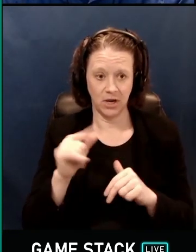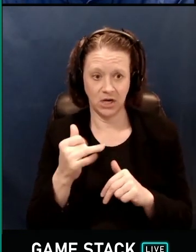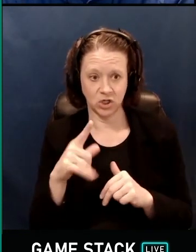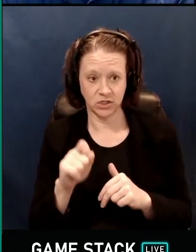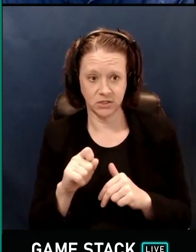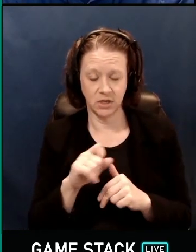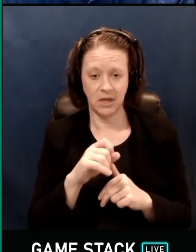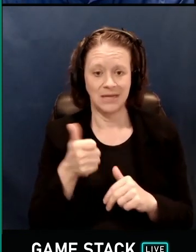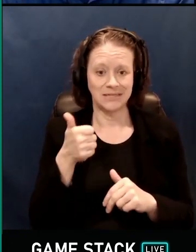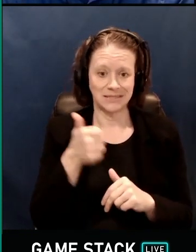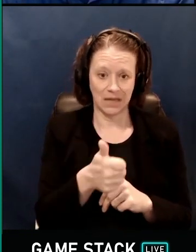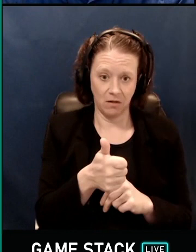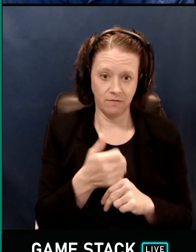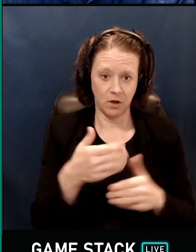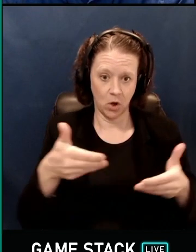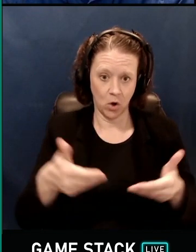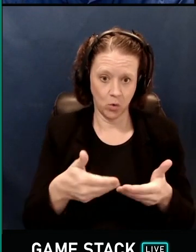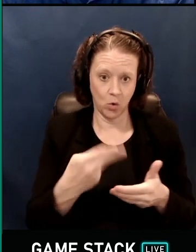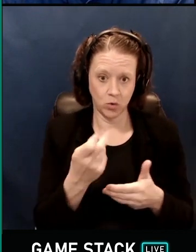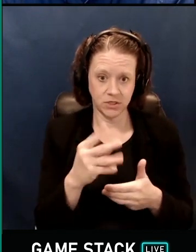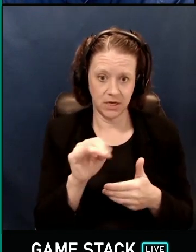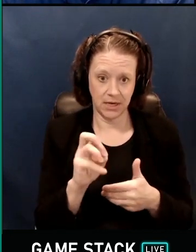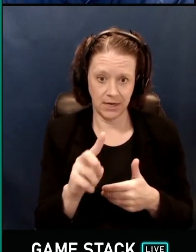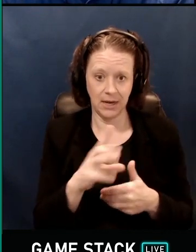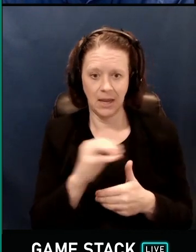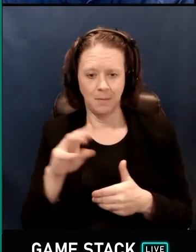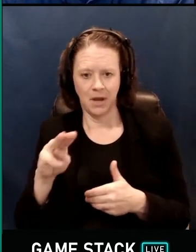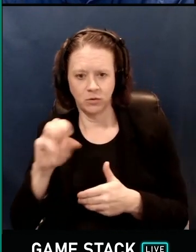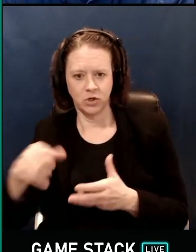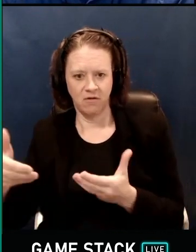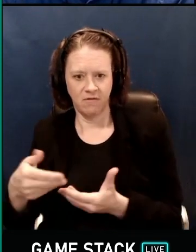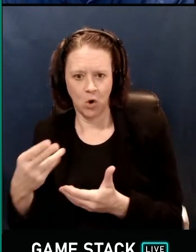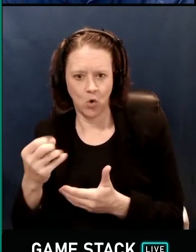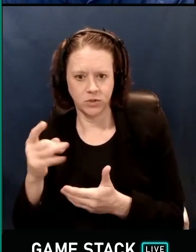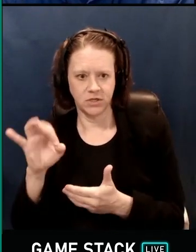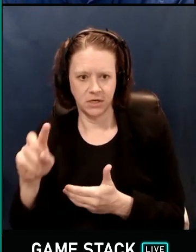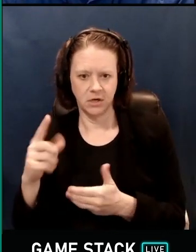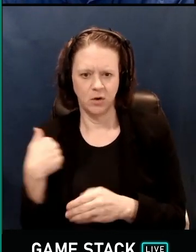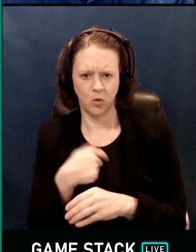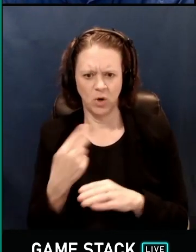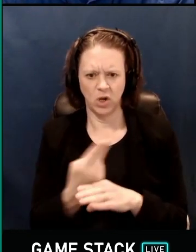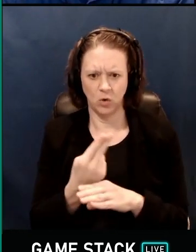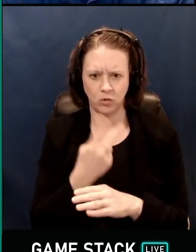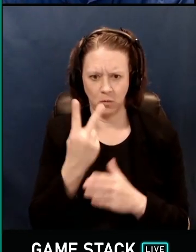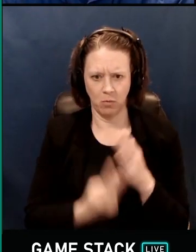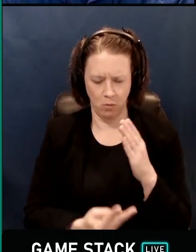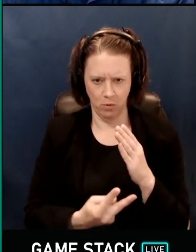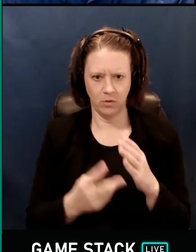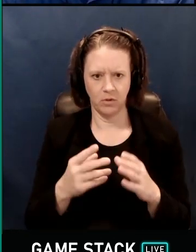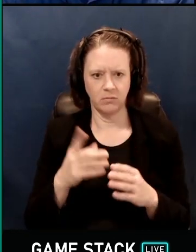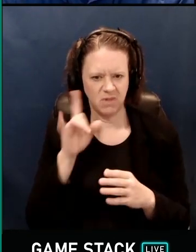We utilize both of them in our pipelines as shown in this diagram.